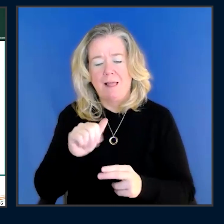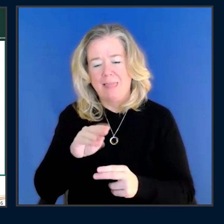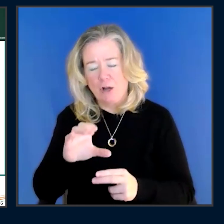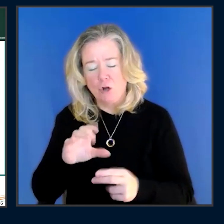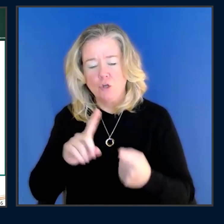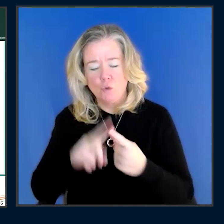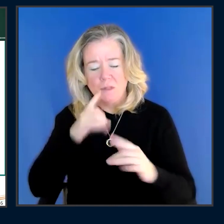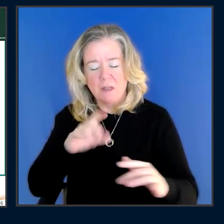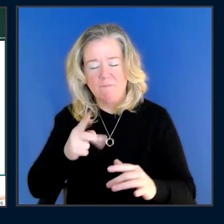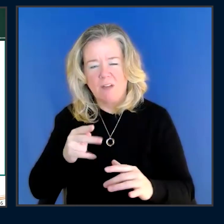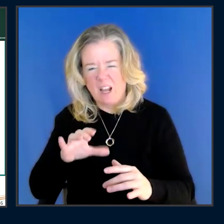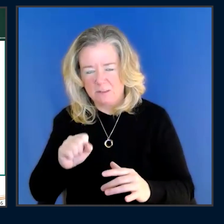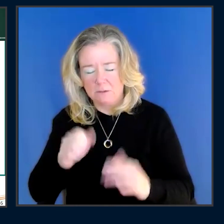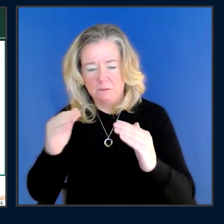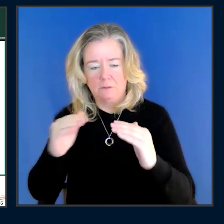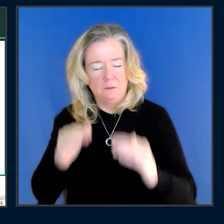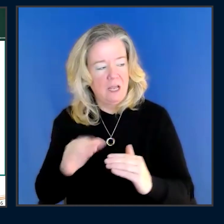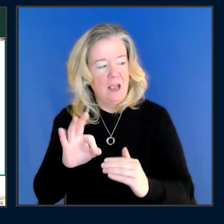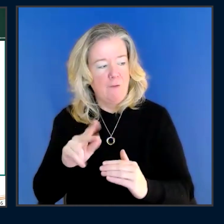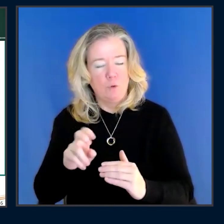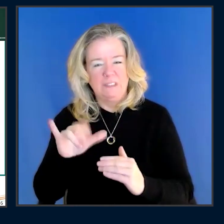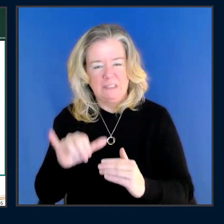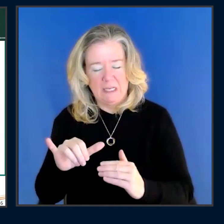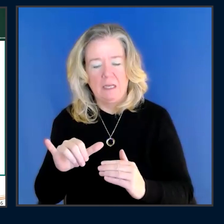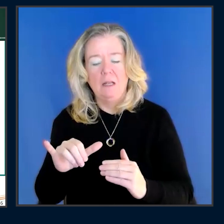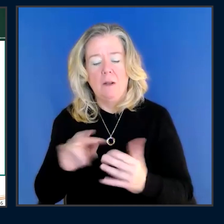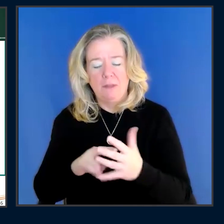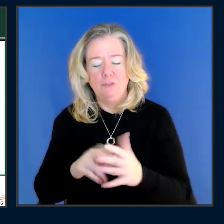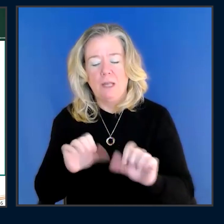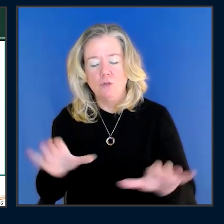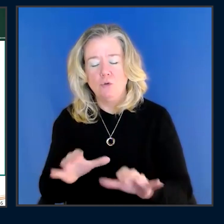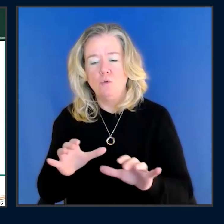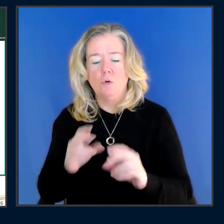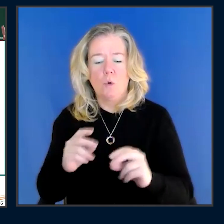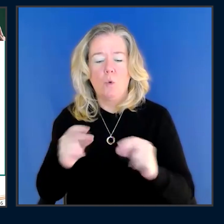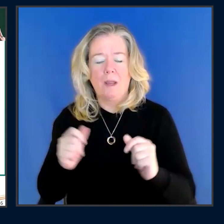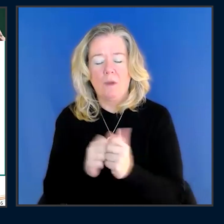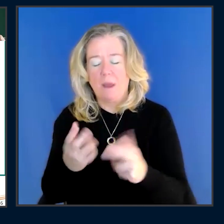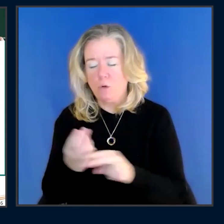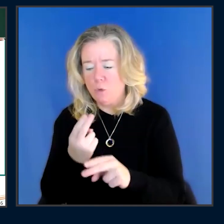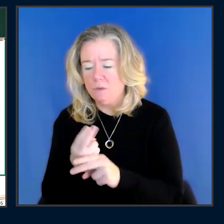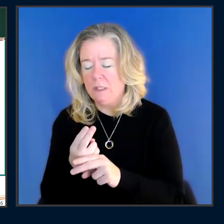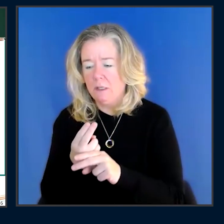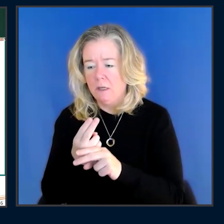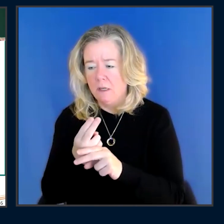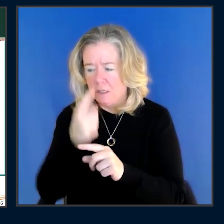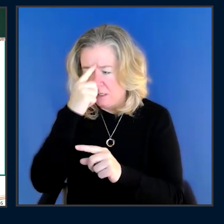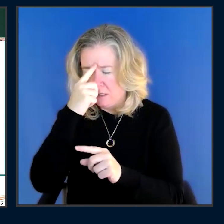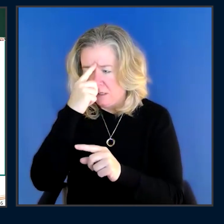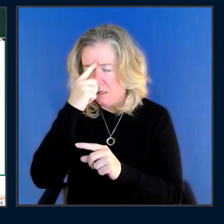Fluency is being able to do anything with automaticity, anything quickly without using cognitive brain space.